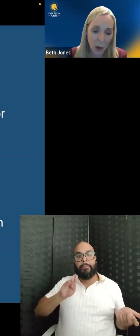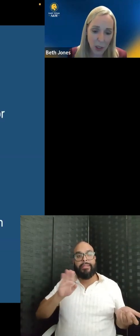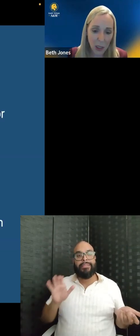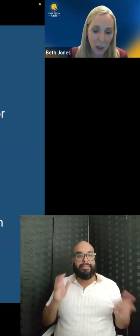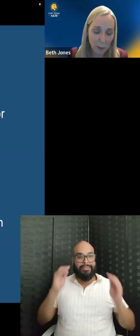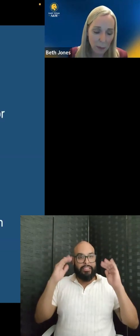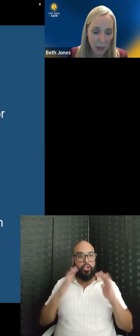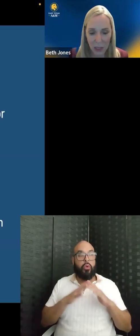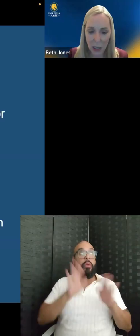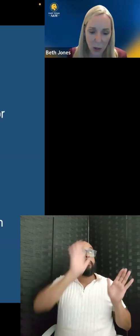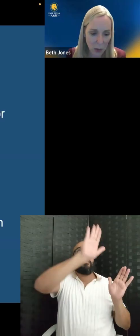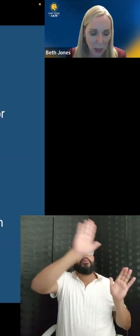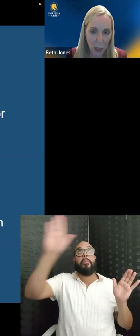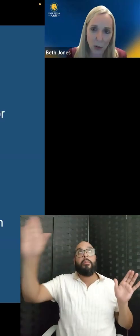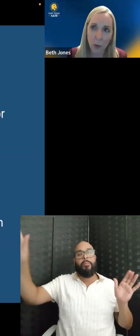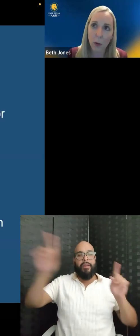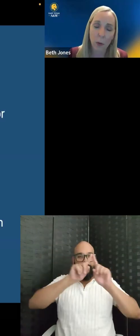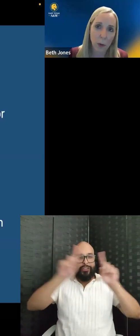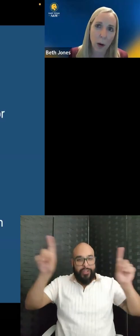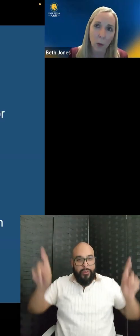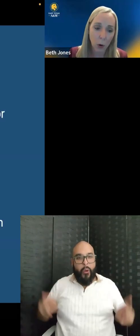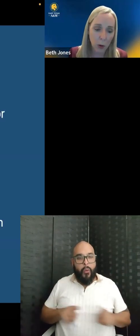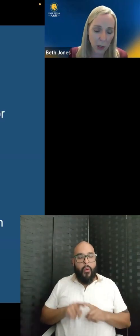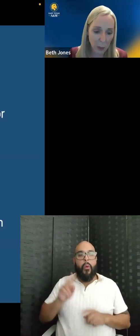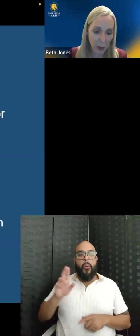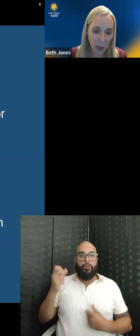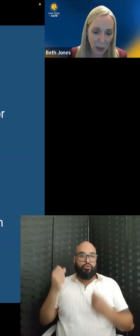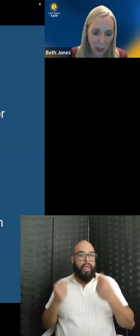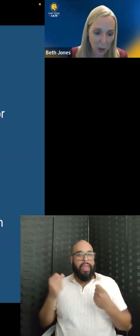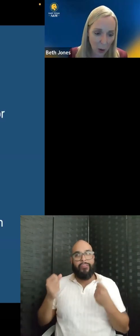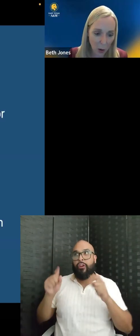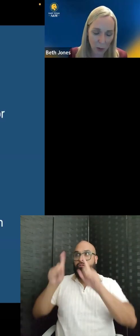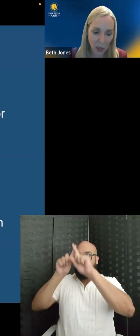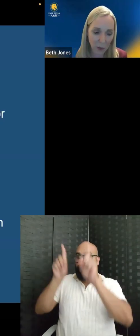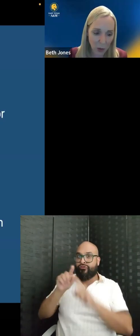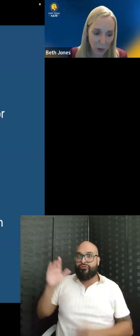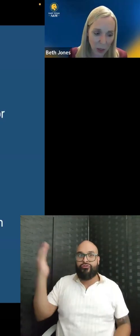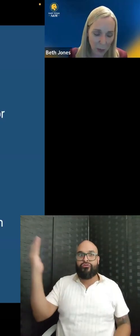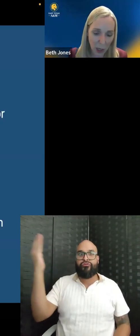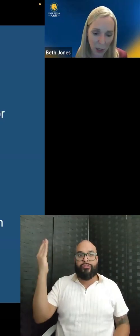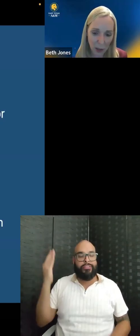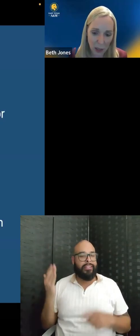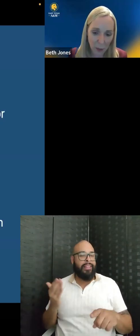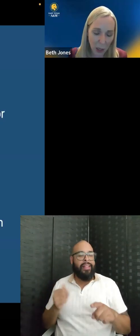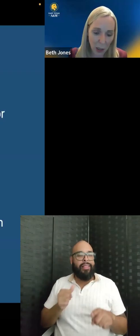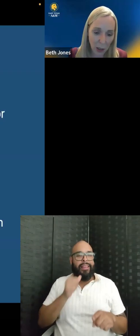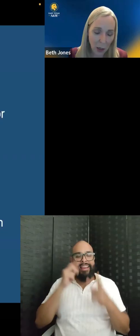They're not just going to see those things or learn just because they saw some visual stimuli.